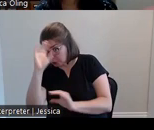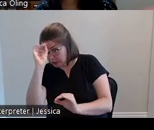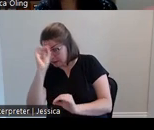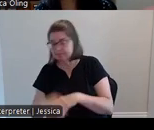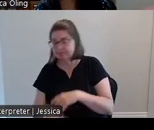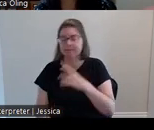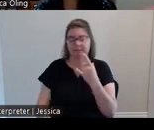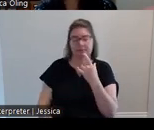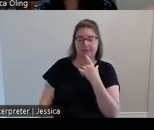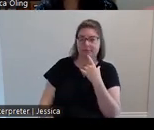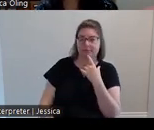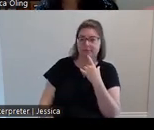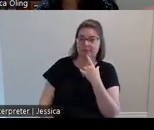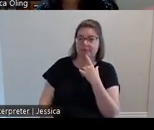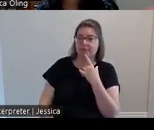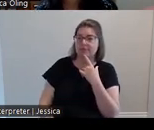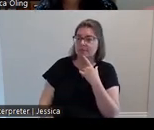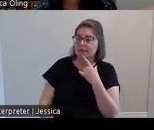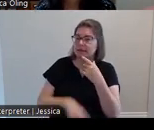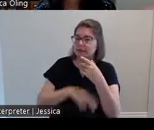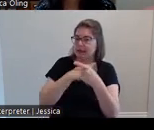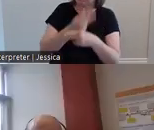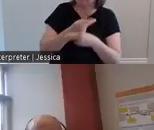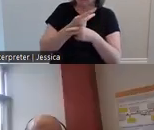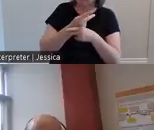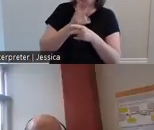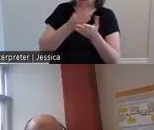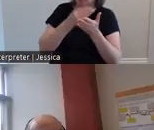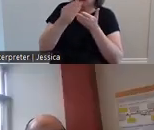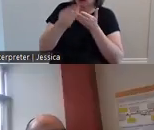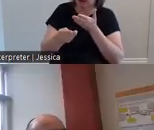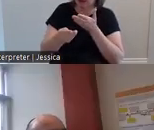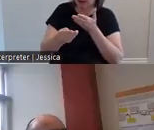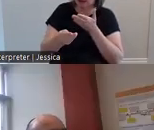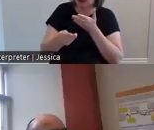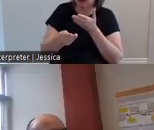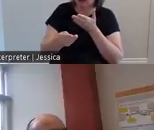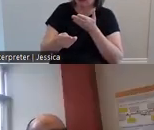Like, be careful what you're buying and make sure that you’re, you are, testing it.